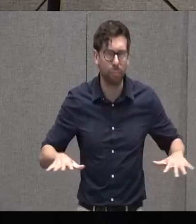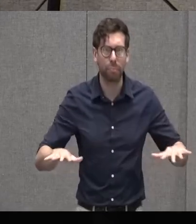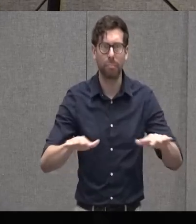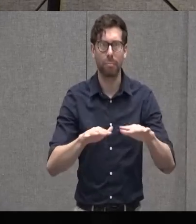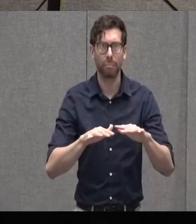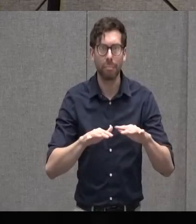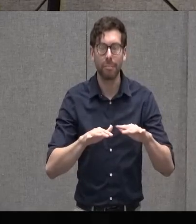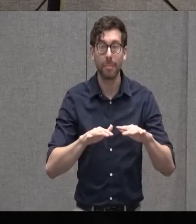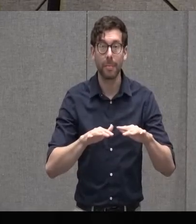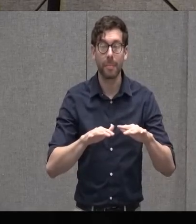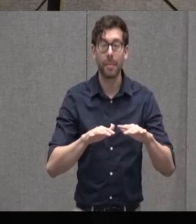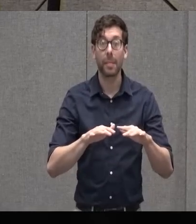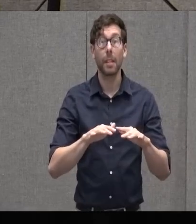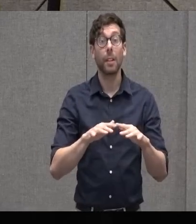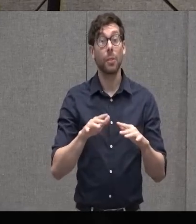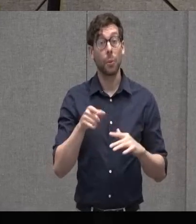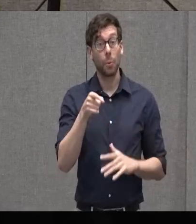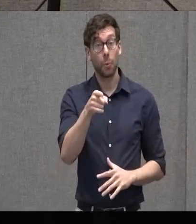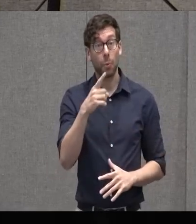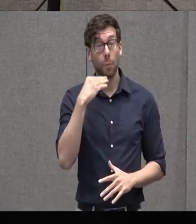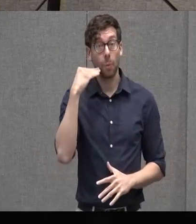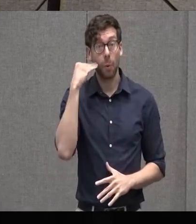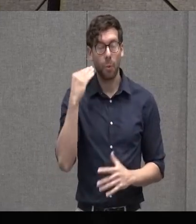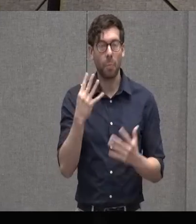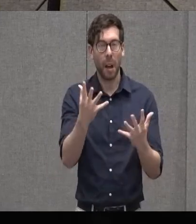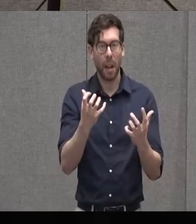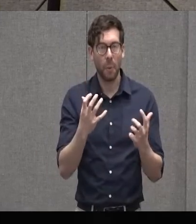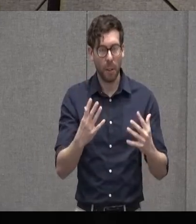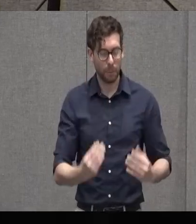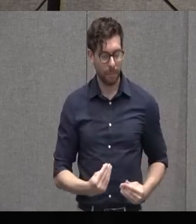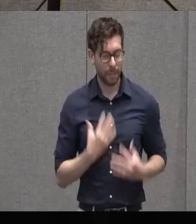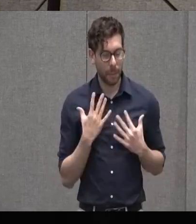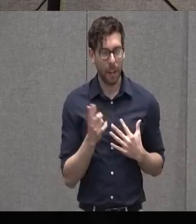I want to inspire you to make your own store as well.